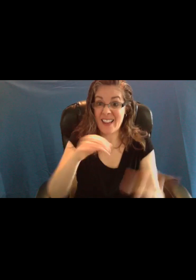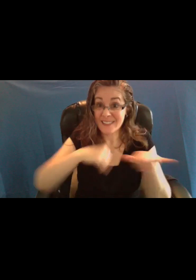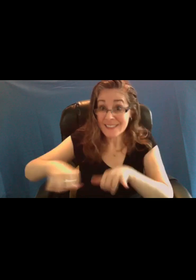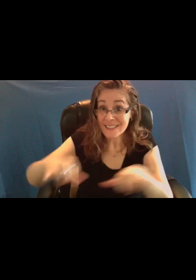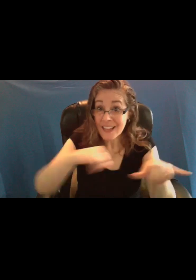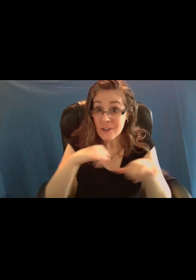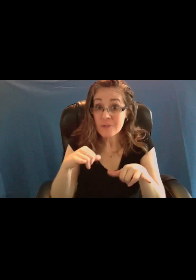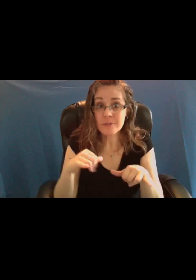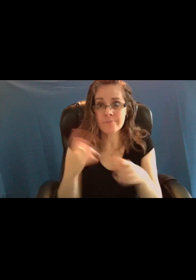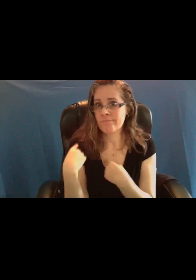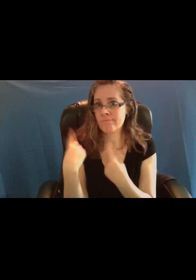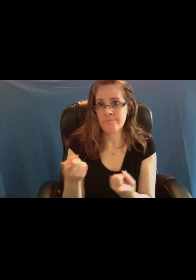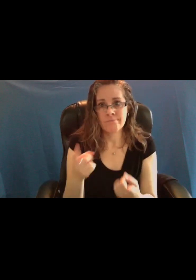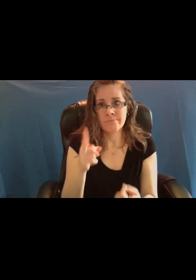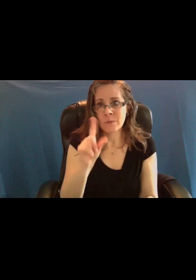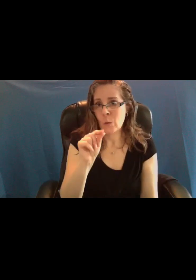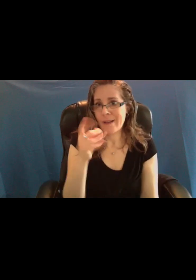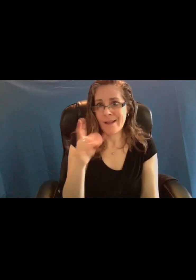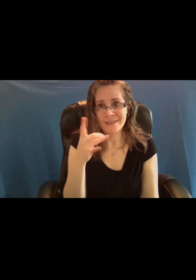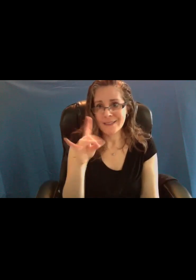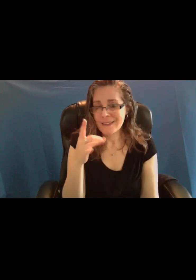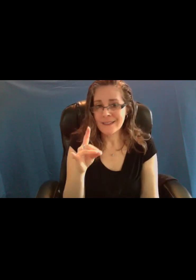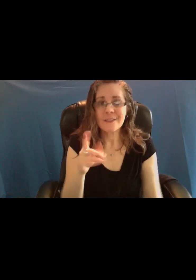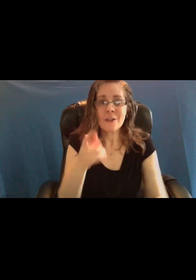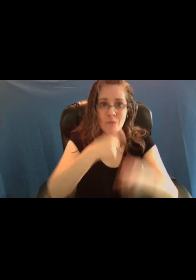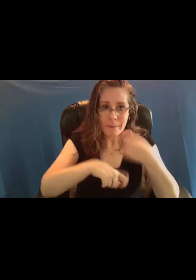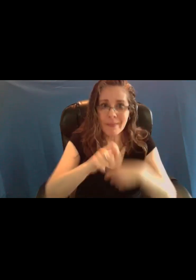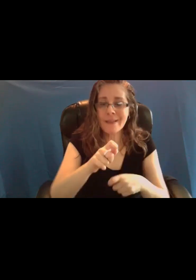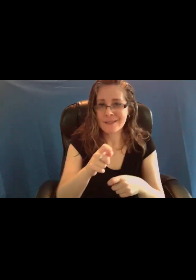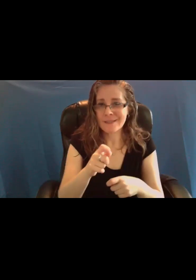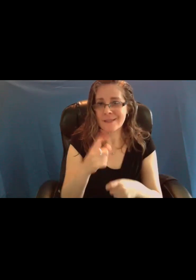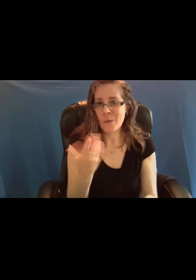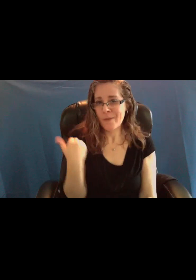2018, and replaced the previous one that I mentioned, which